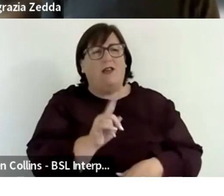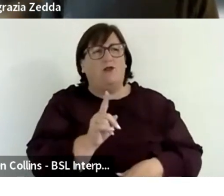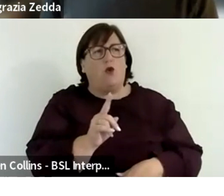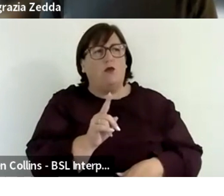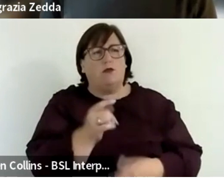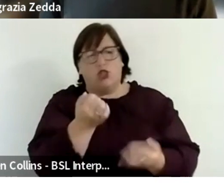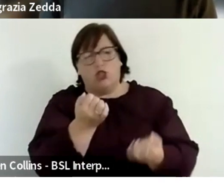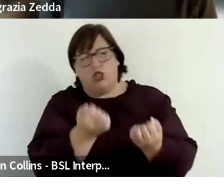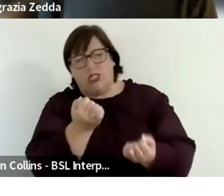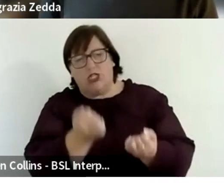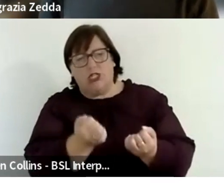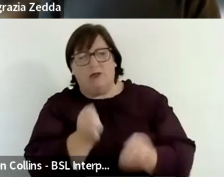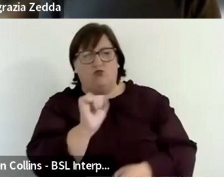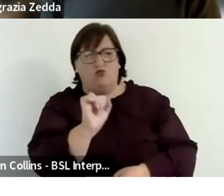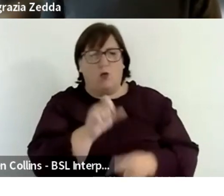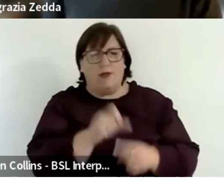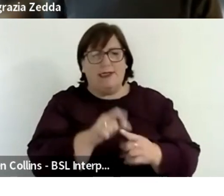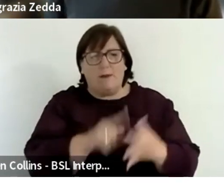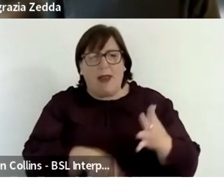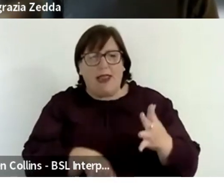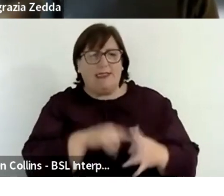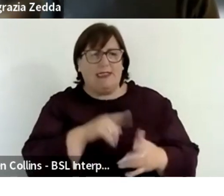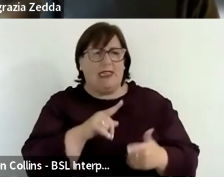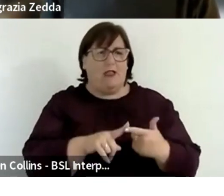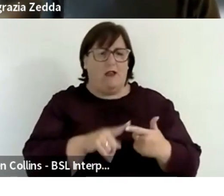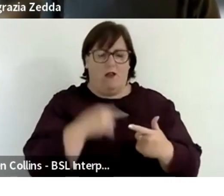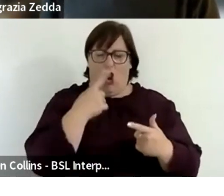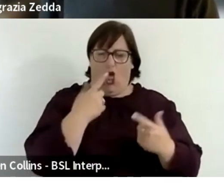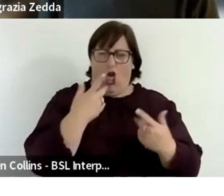what you look like, what you are wearing, it does not matter.